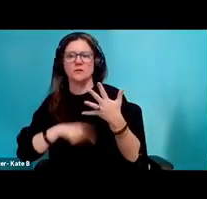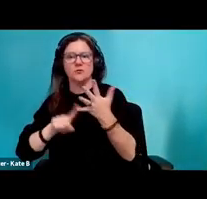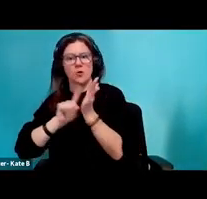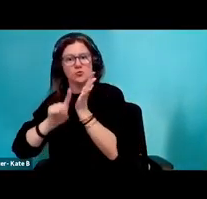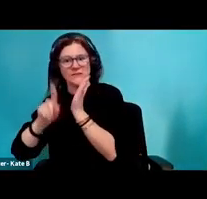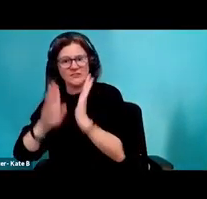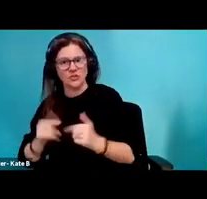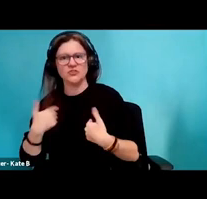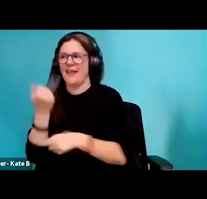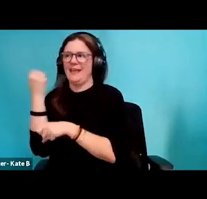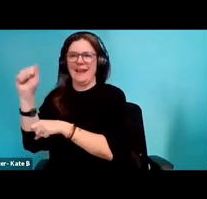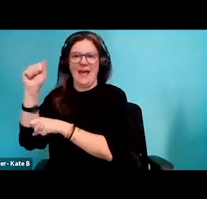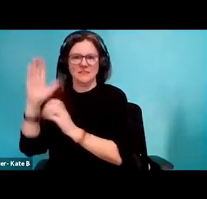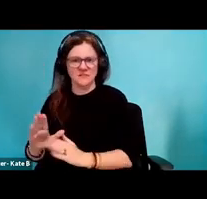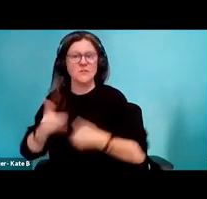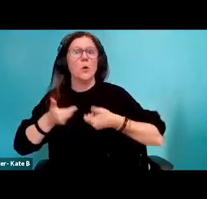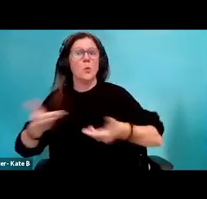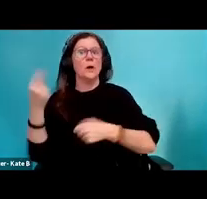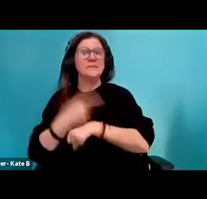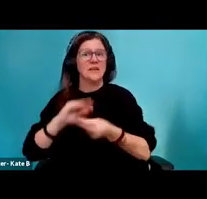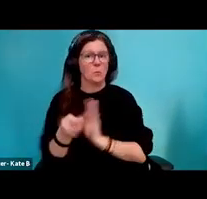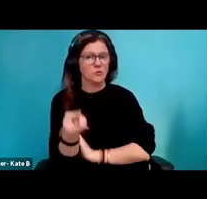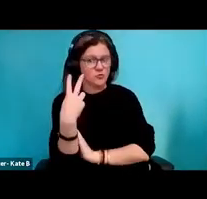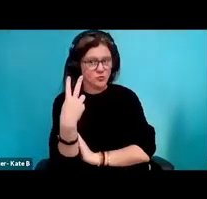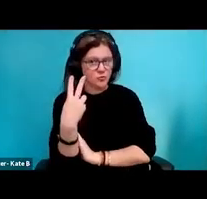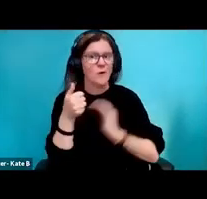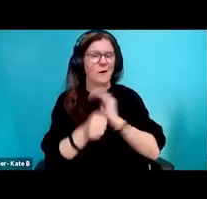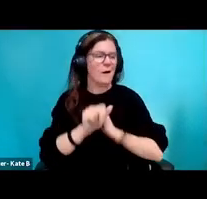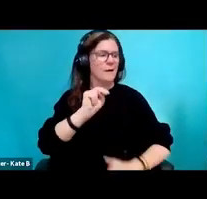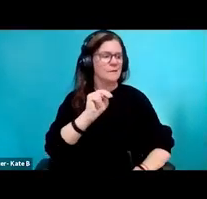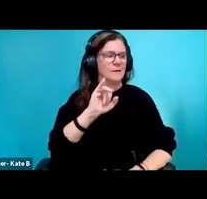Welcome to day two of this co-sponsored event with NIDILRR and NIH The Accessibility of